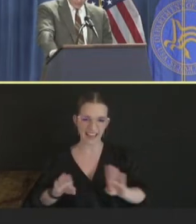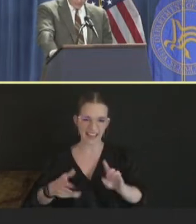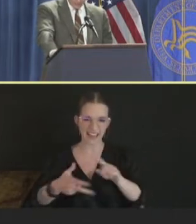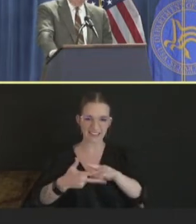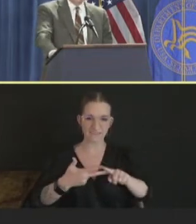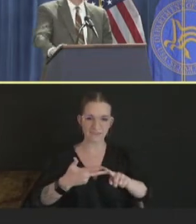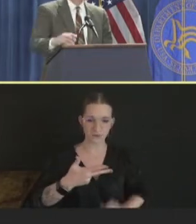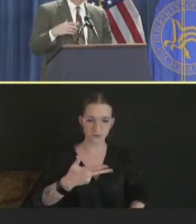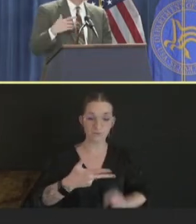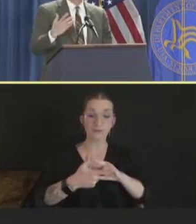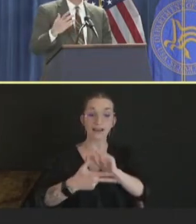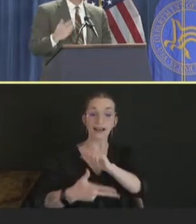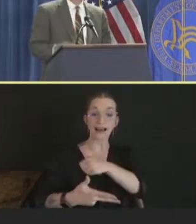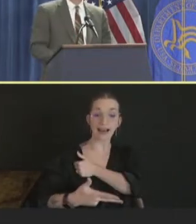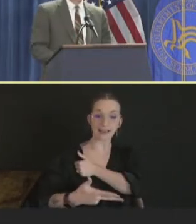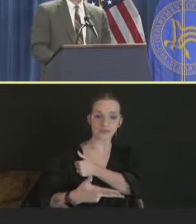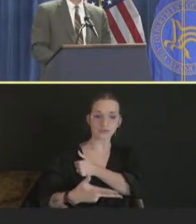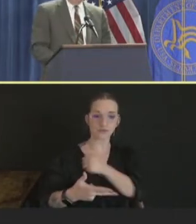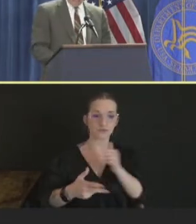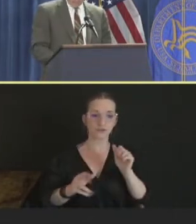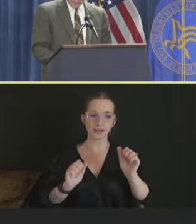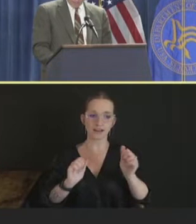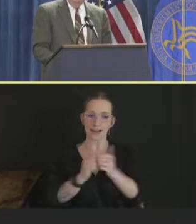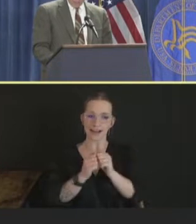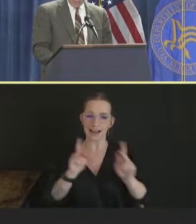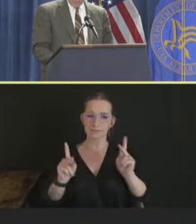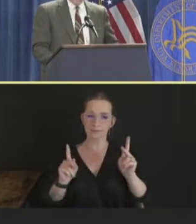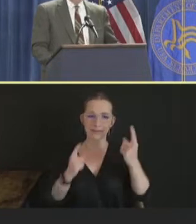Attitudes reflect the way that individuals think and feel about something.